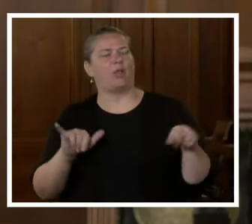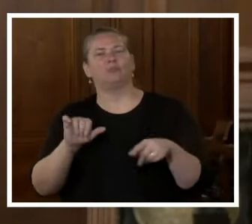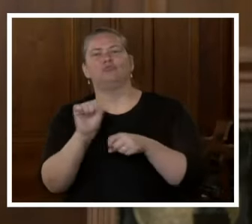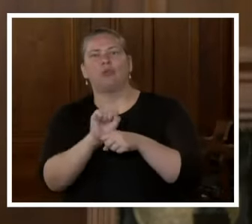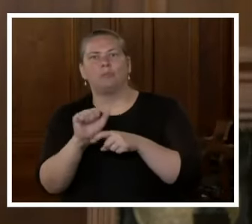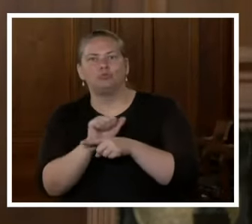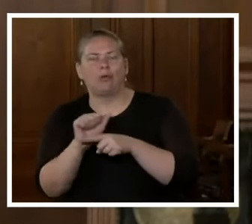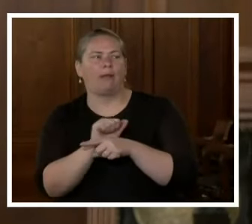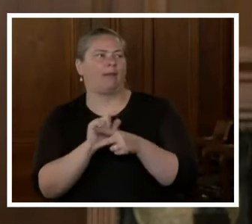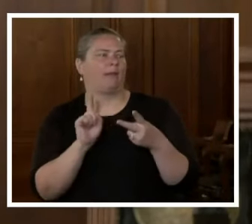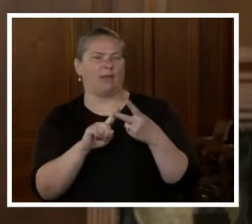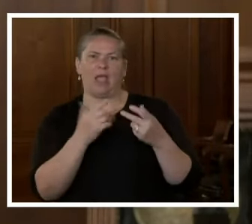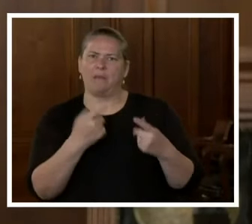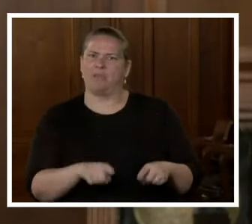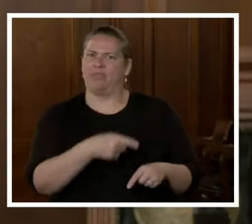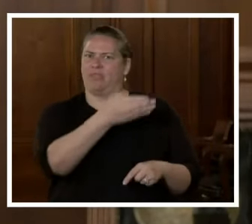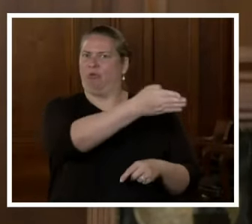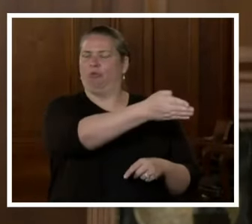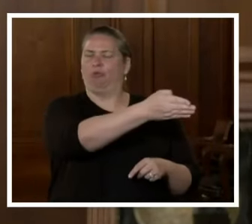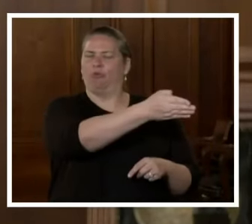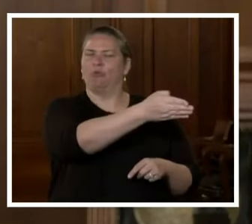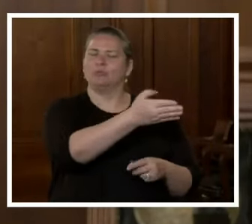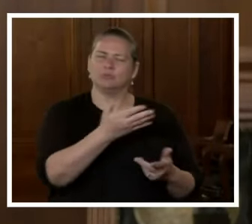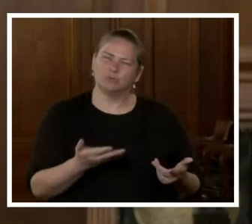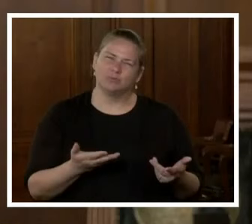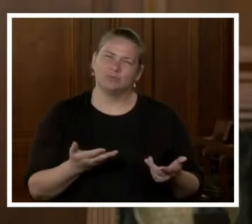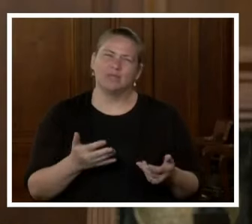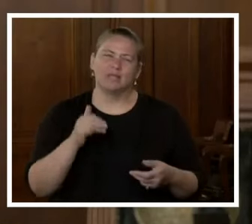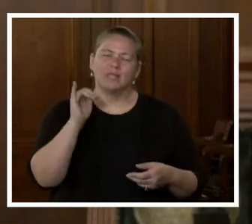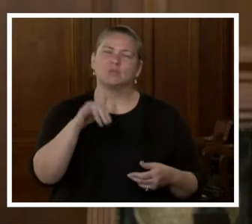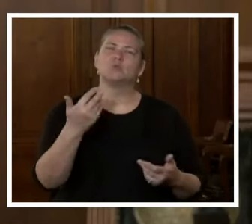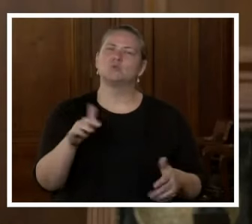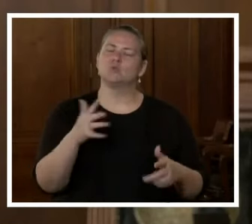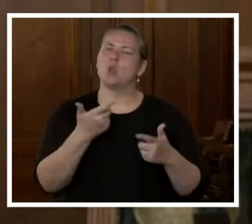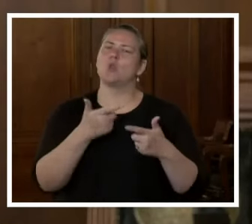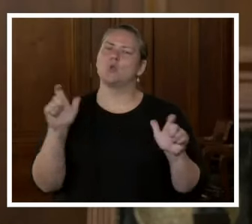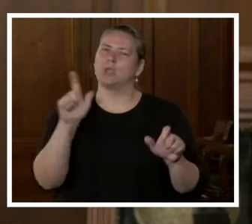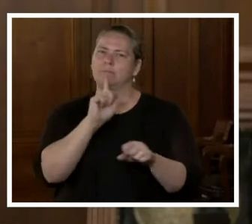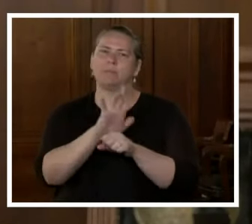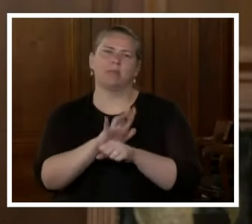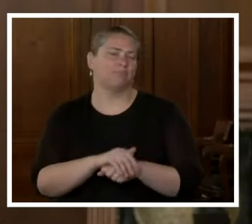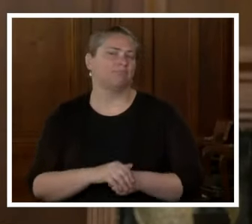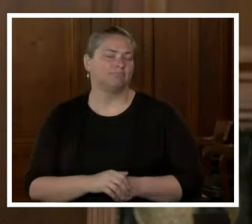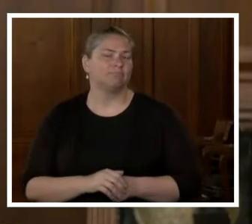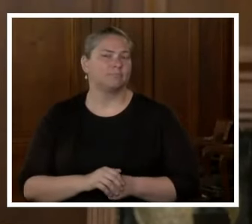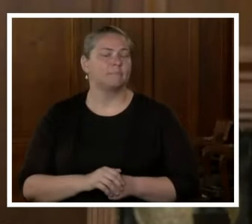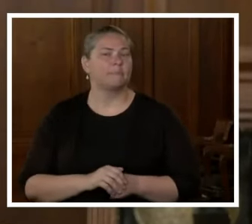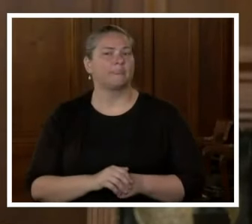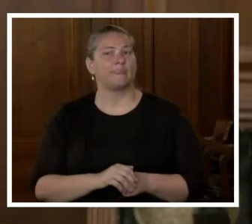I BELIEVE AT LEAST THE WAY THAT THE UNEMPLOYMENT STATUTES ARE RIGHT NOW, THAT PEOPLE WHO HAVE